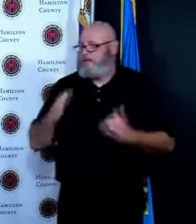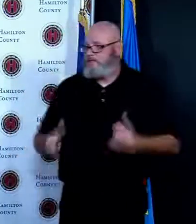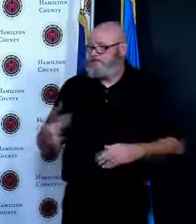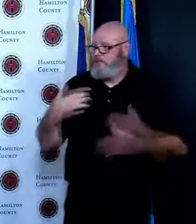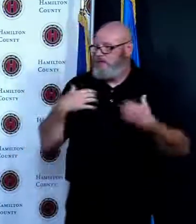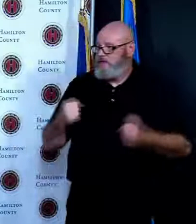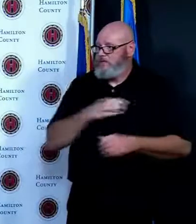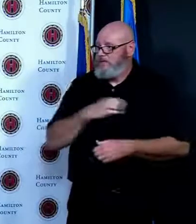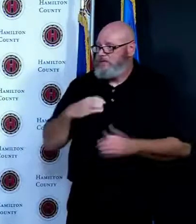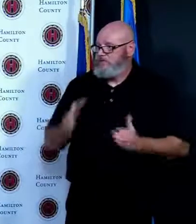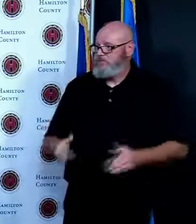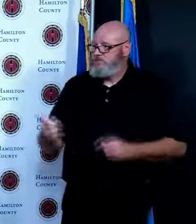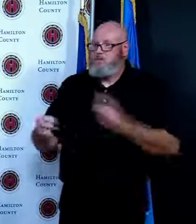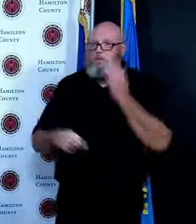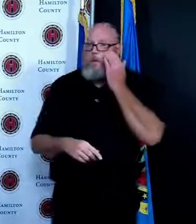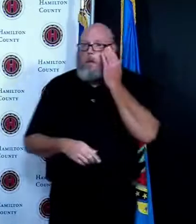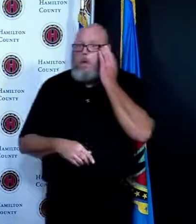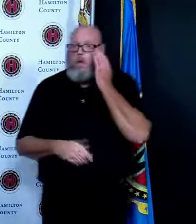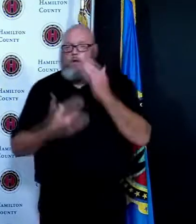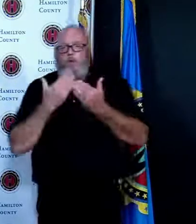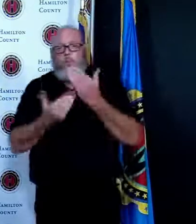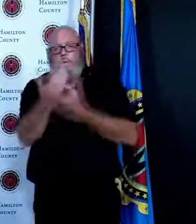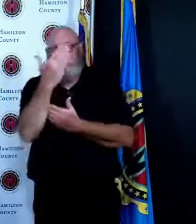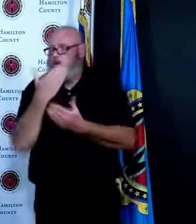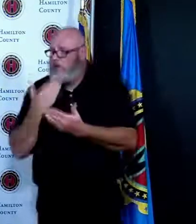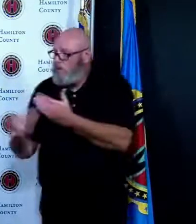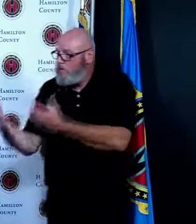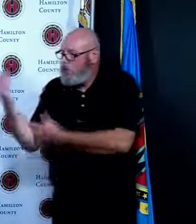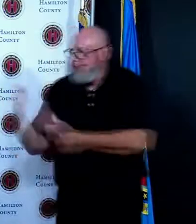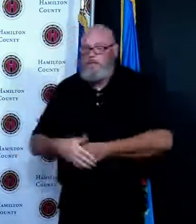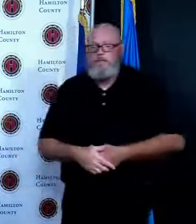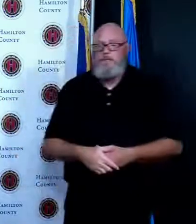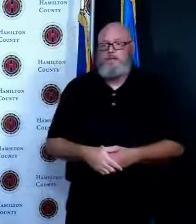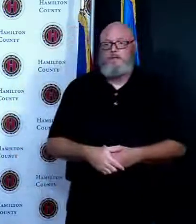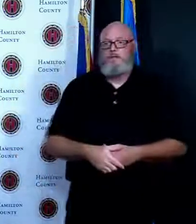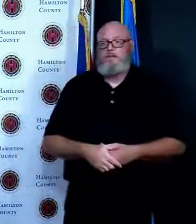good morning morning Greg I want to get a little bit more clarity from you on the